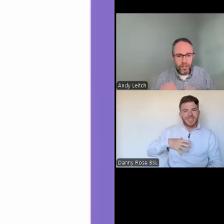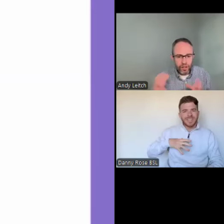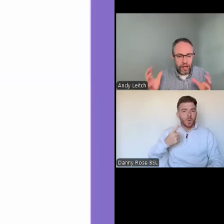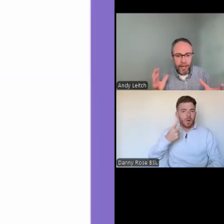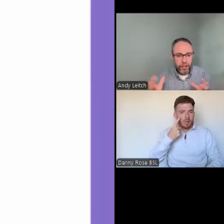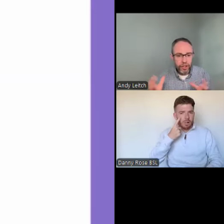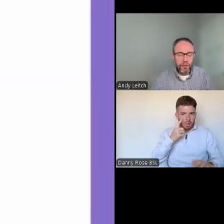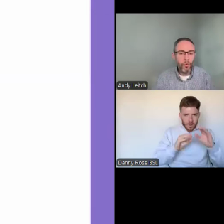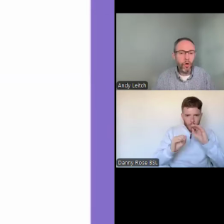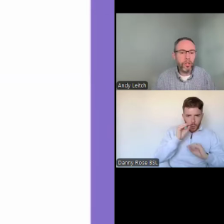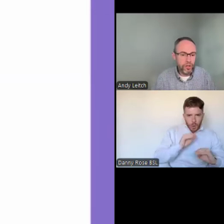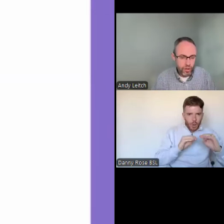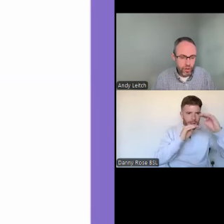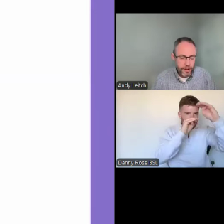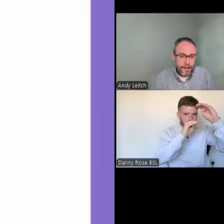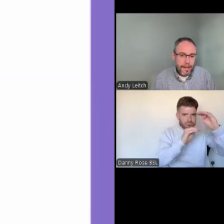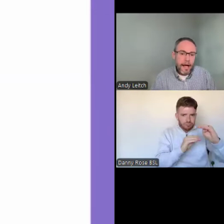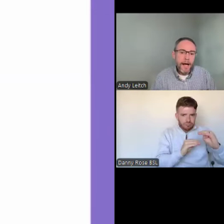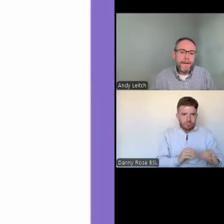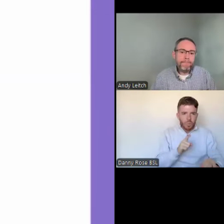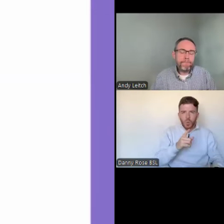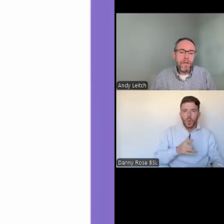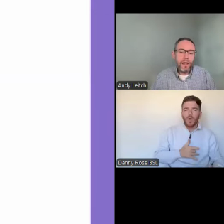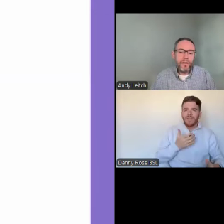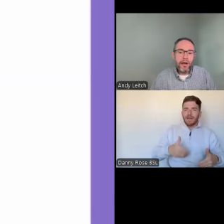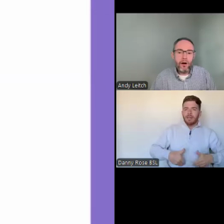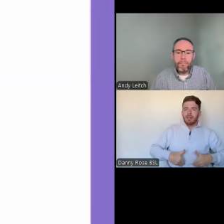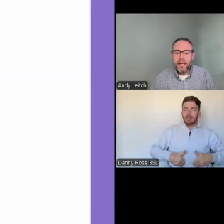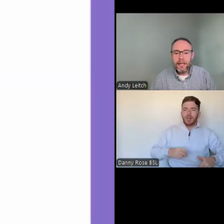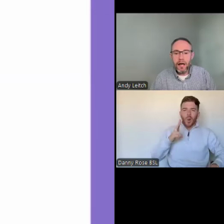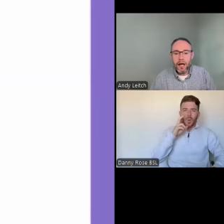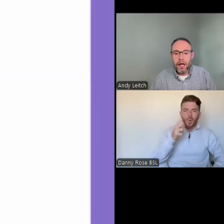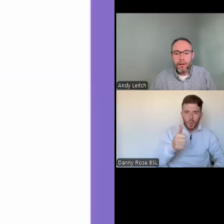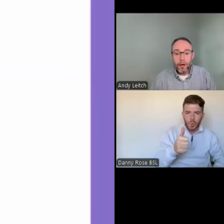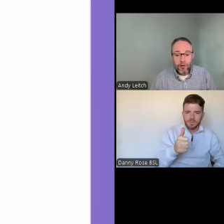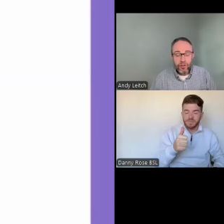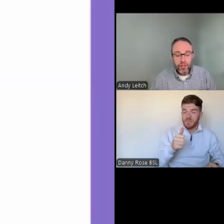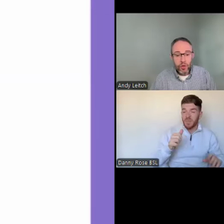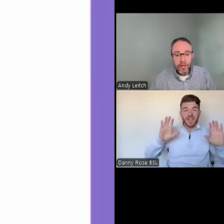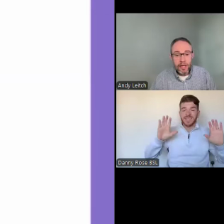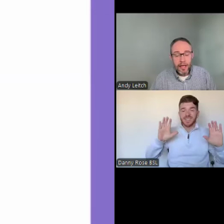so that you can make a judgment on what looks good. There are many logos on screen here.